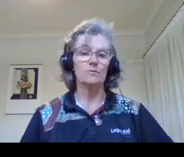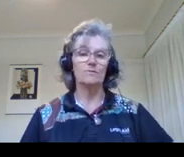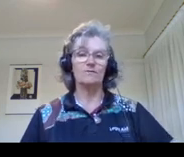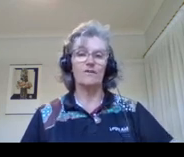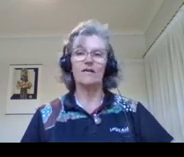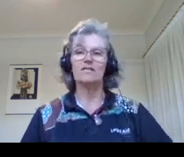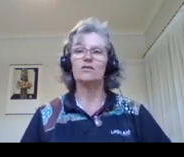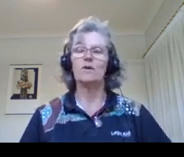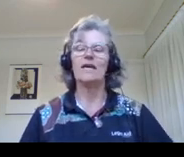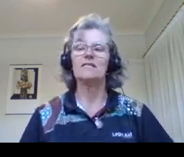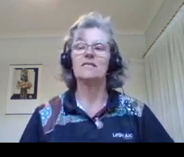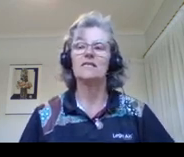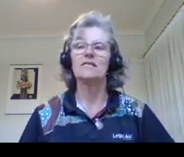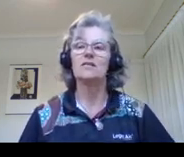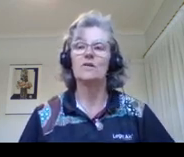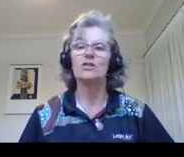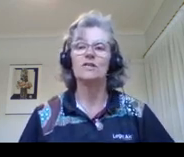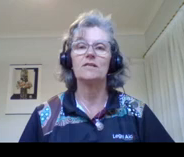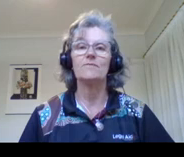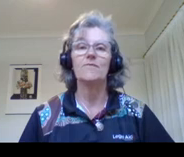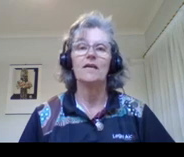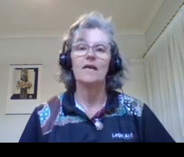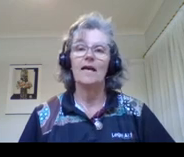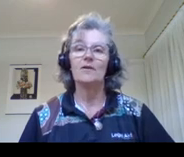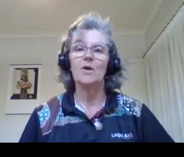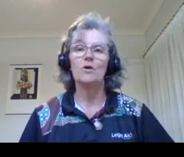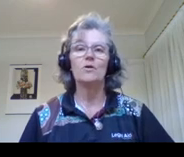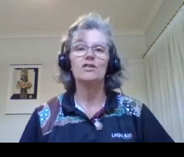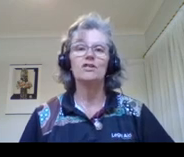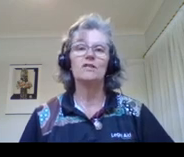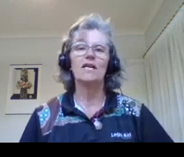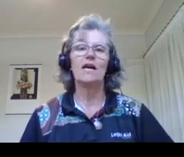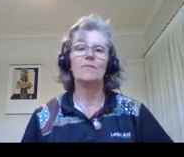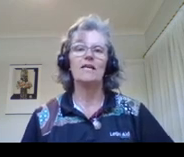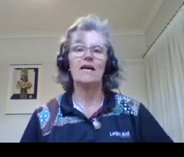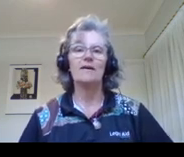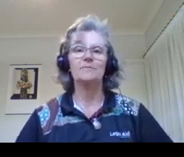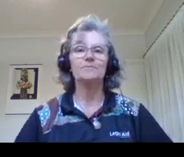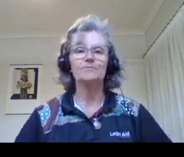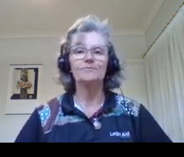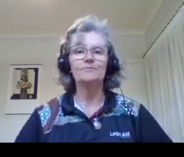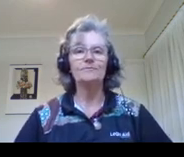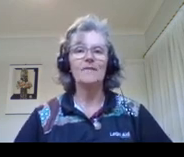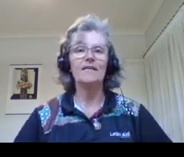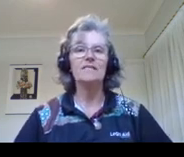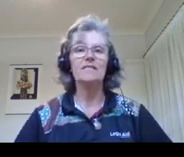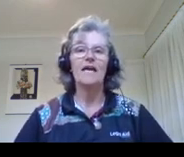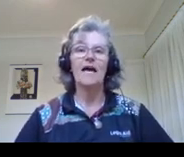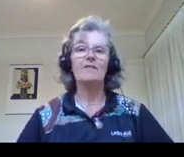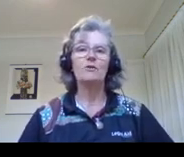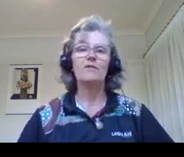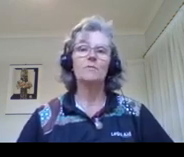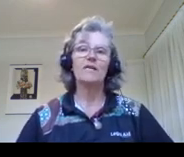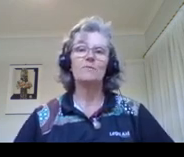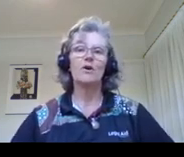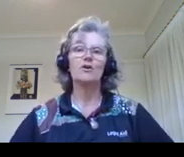device to answer this question our poll question coming up is have you ever been approached by